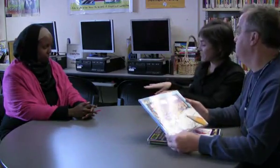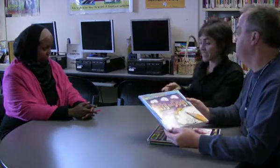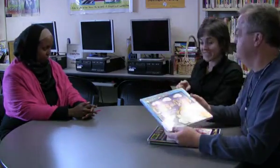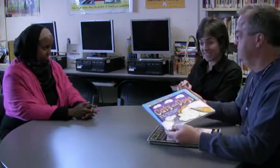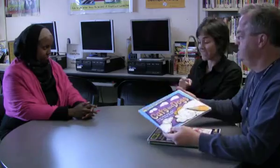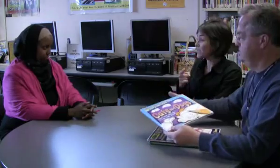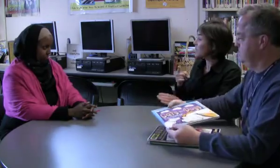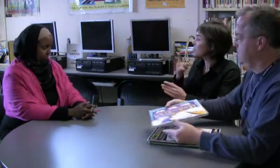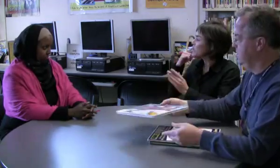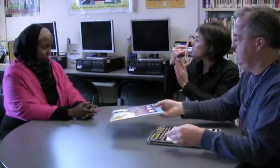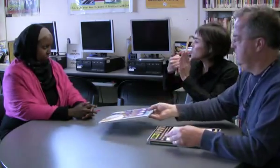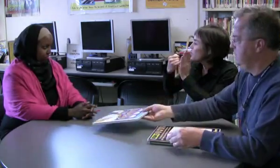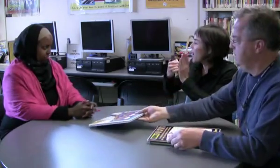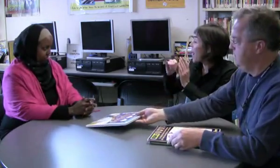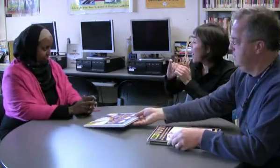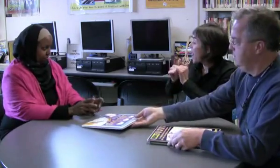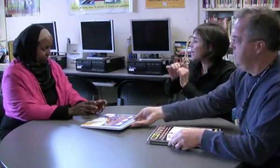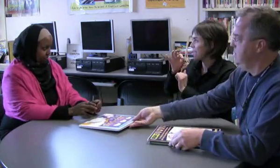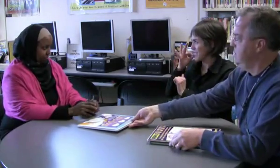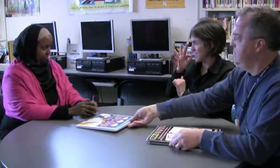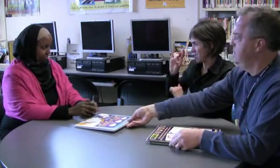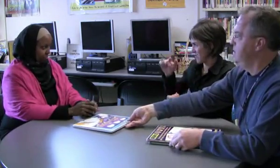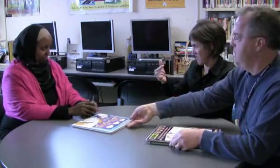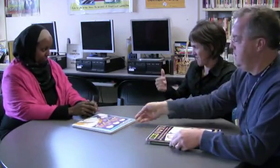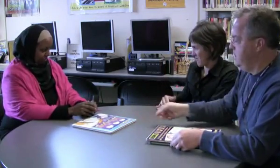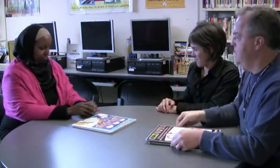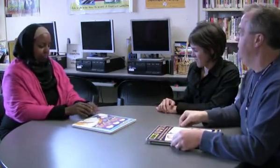One is about drawing cats and dogs.